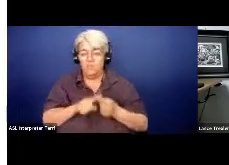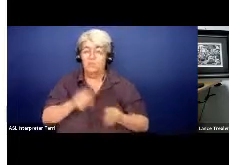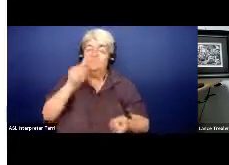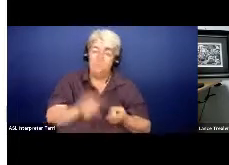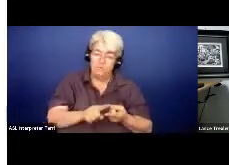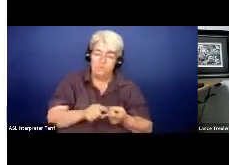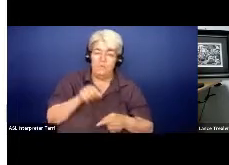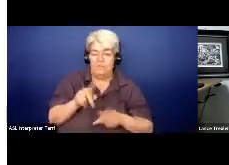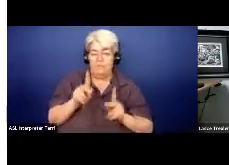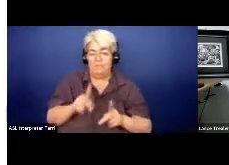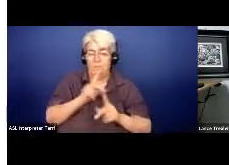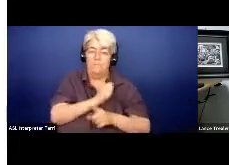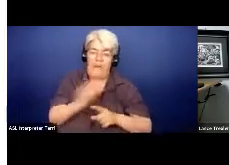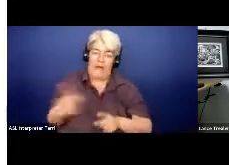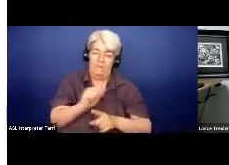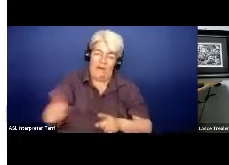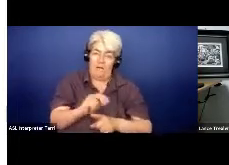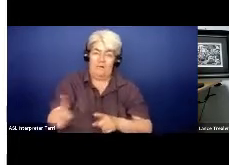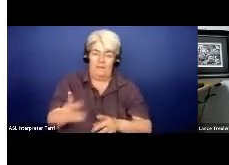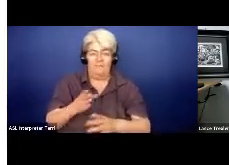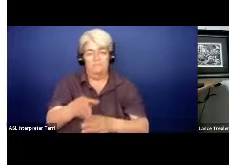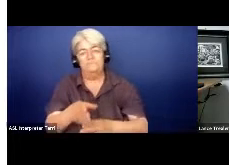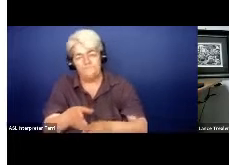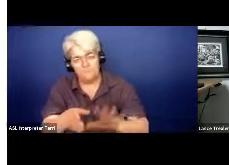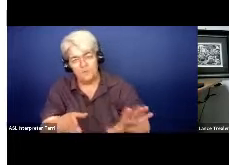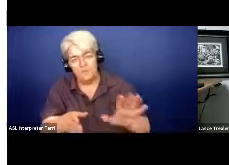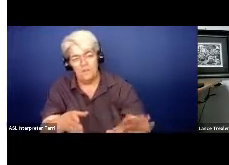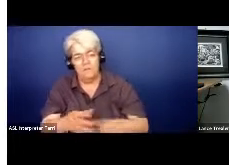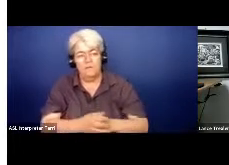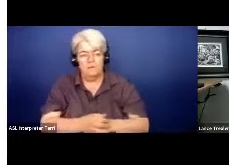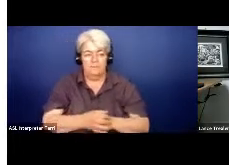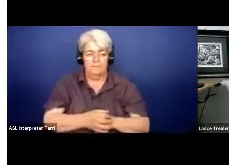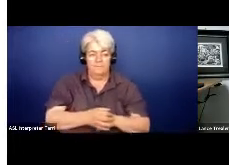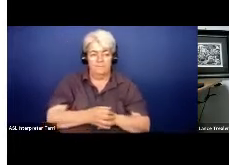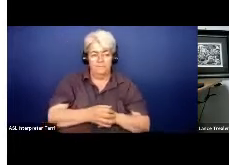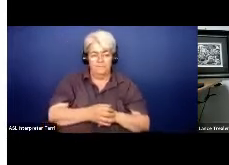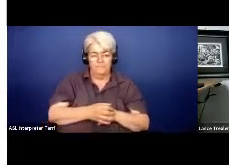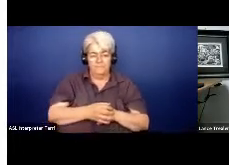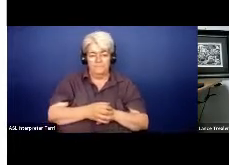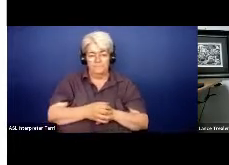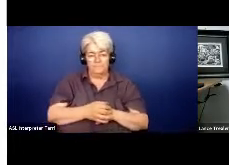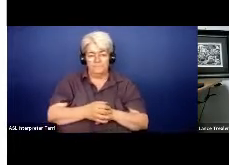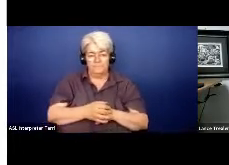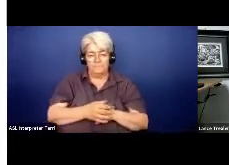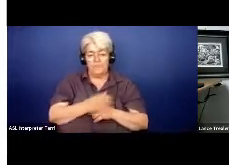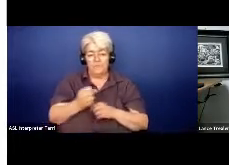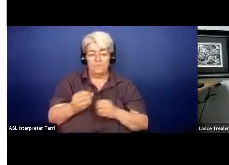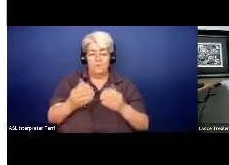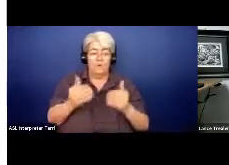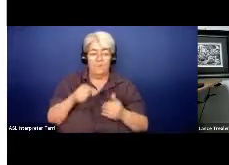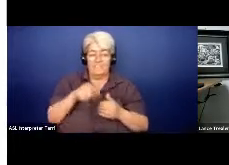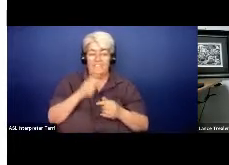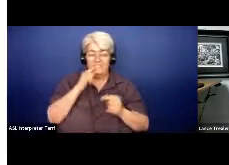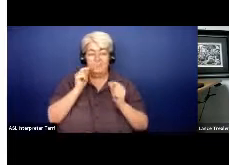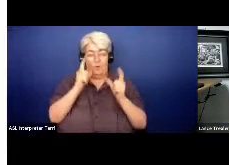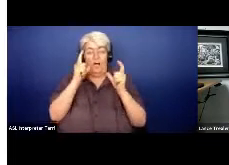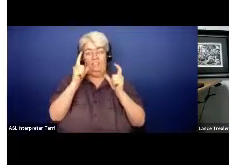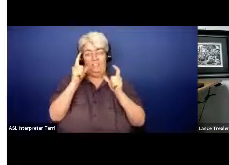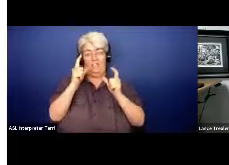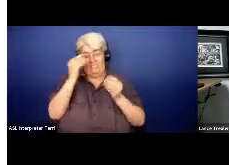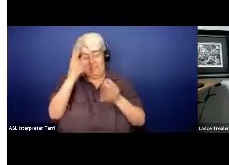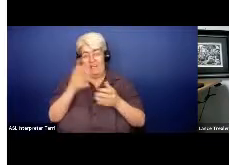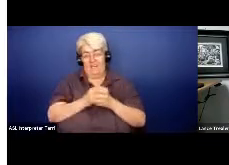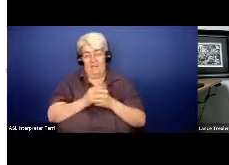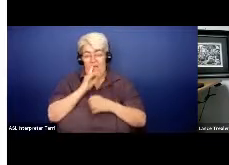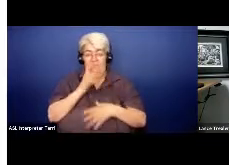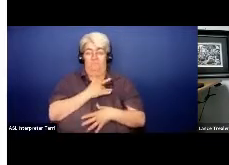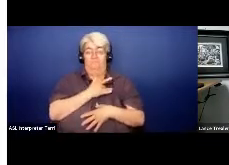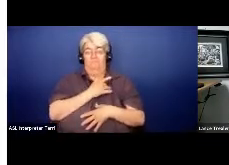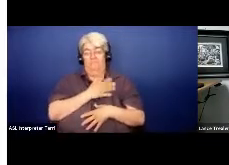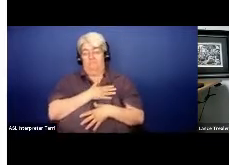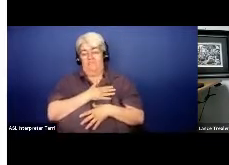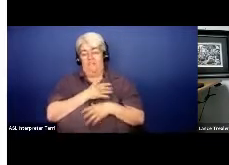recidivism. Next one please. So this -- these are startling data and this was why as a neuropsychologist